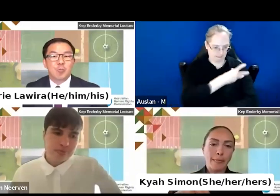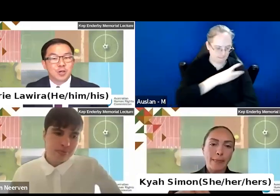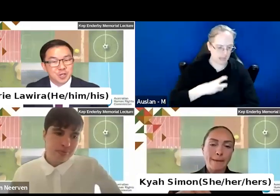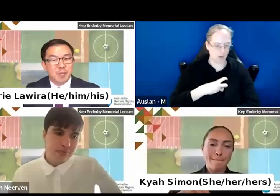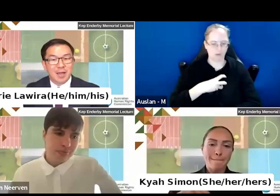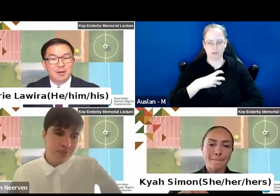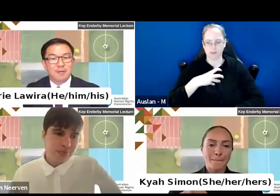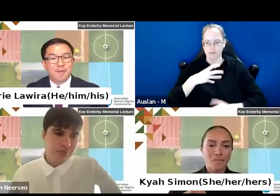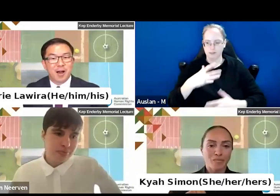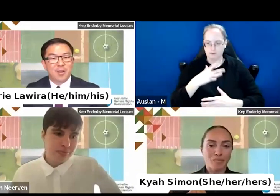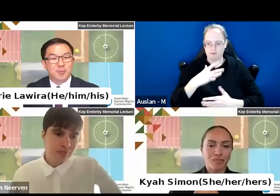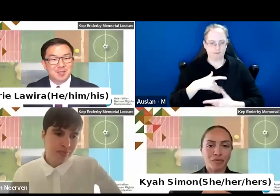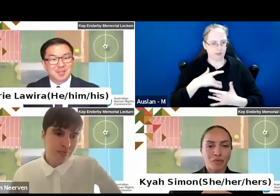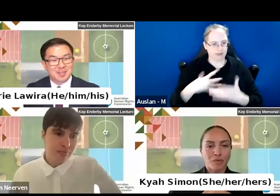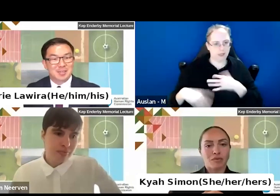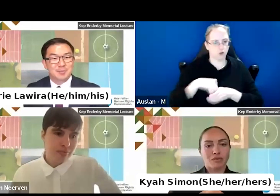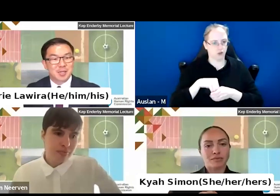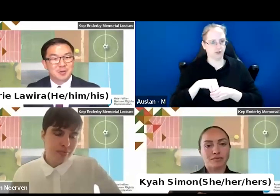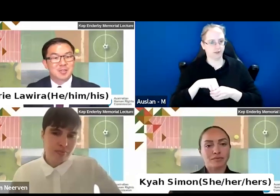What do you make of the recent success, the Matildas